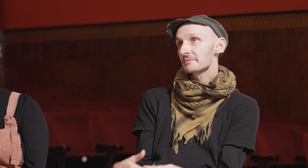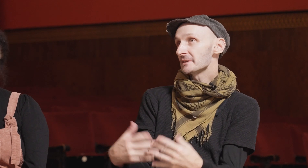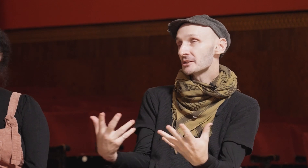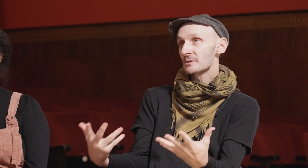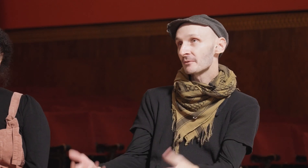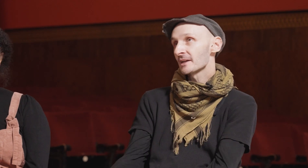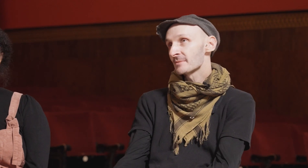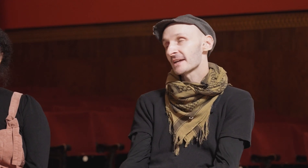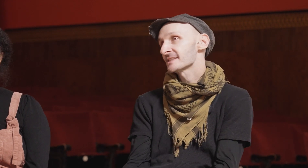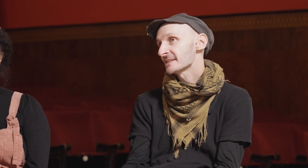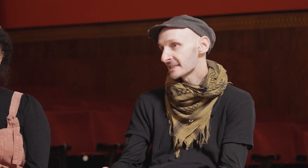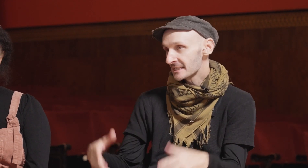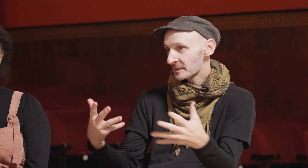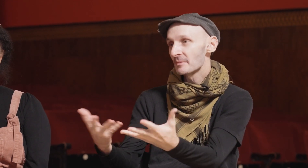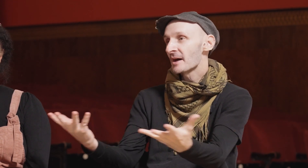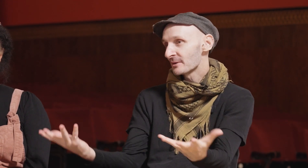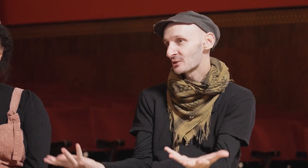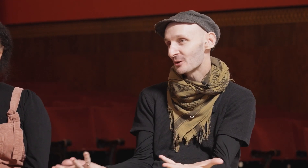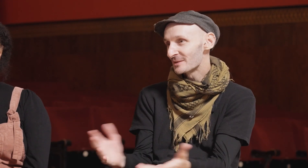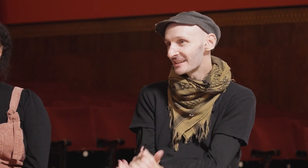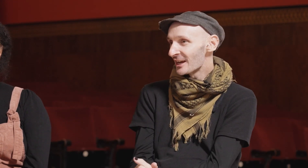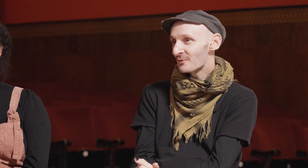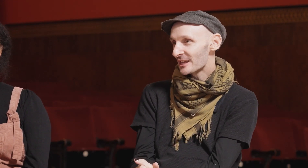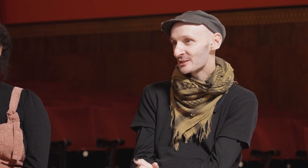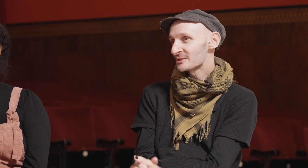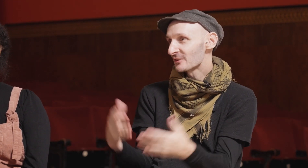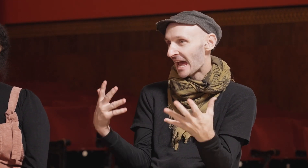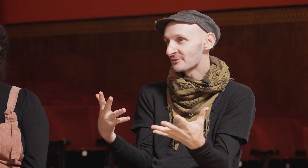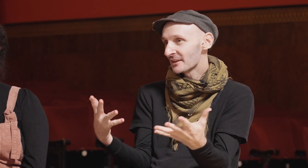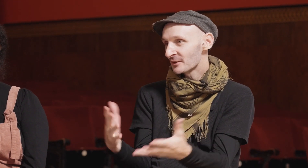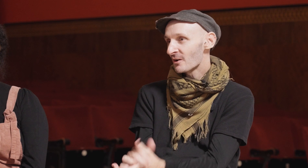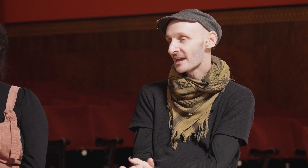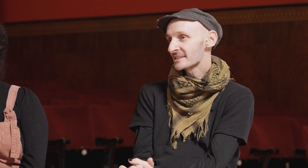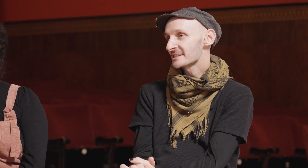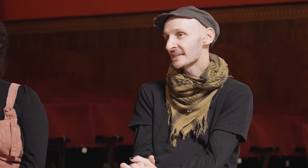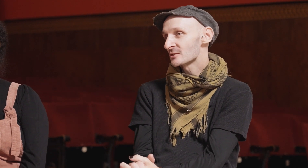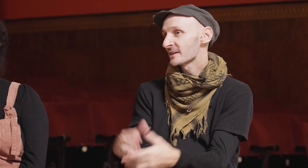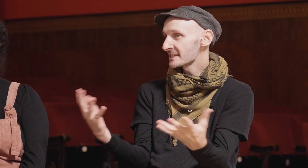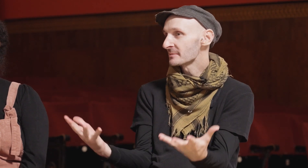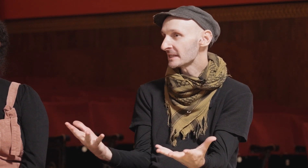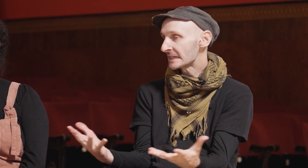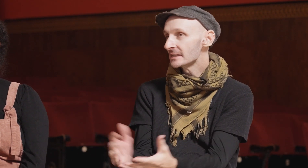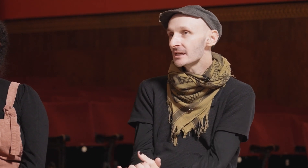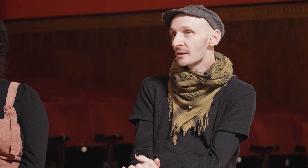leadership in regards to my access needs does become a part of my job of what I do. You've got to advocate for your own access needs or accessibility,